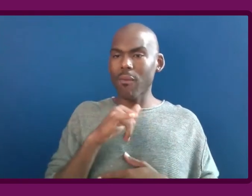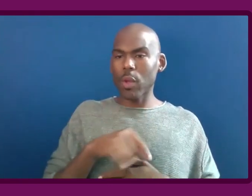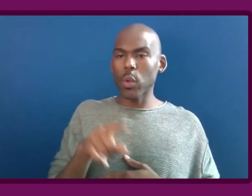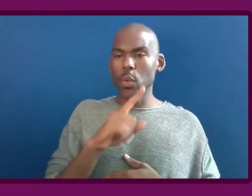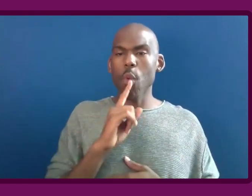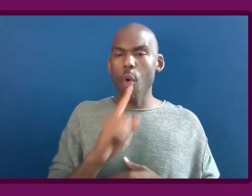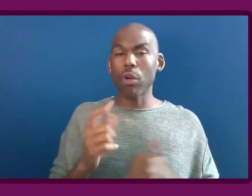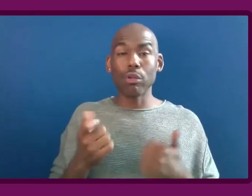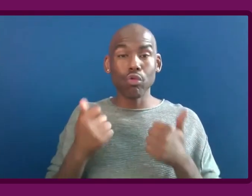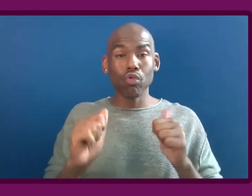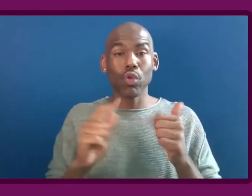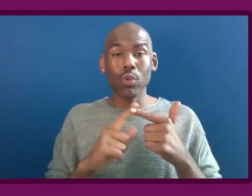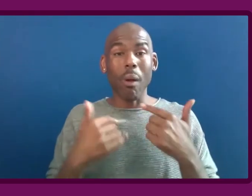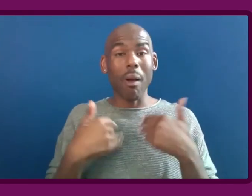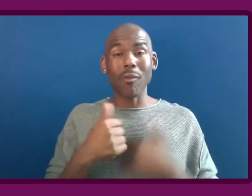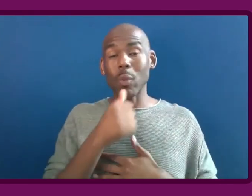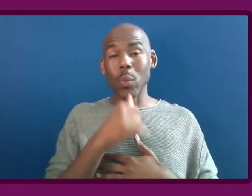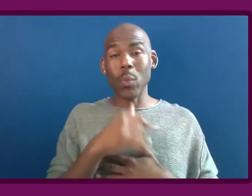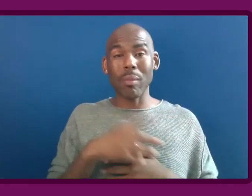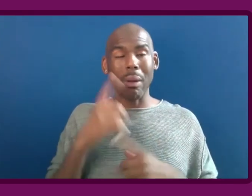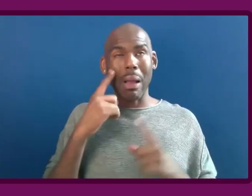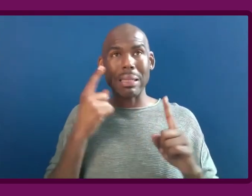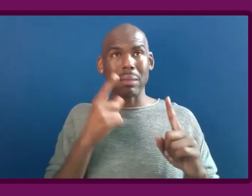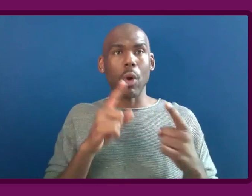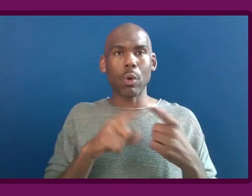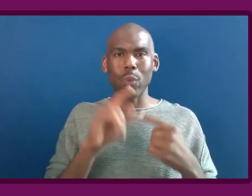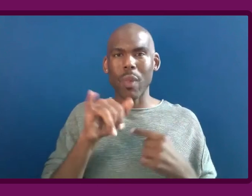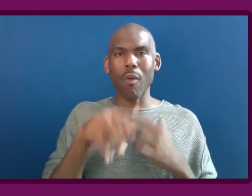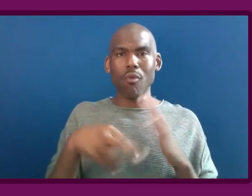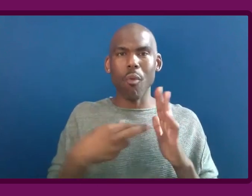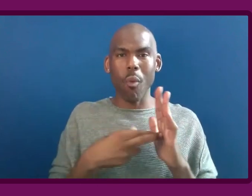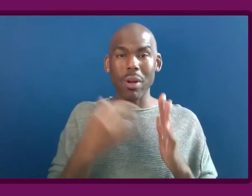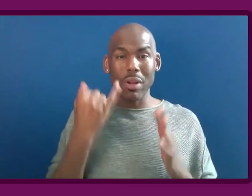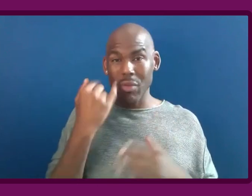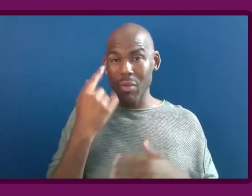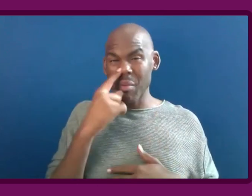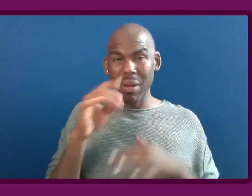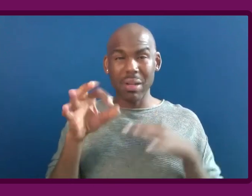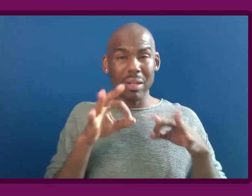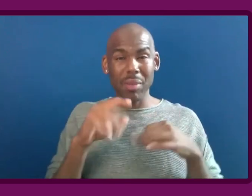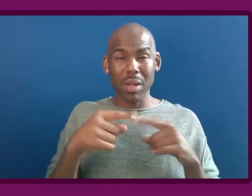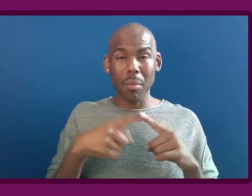basically. We're not sustainable yet. What we do is three things. The first one is creating